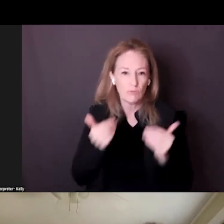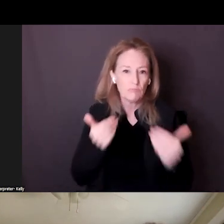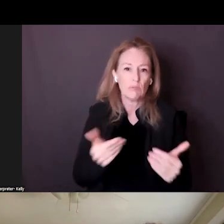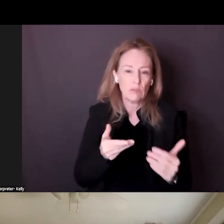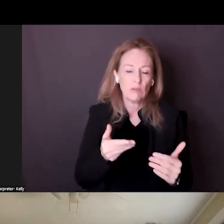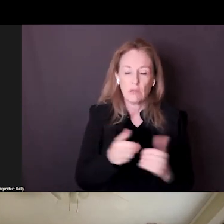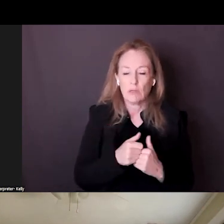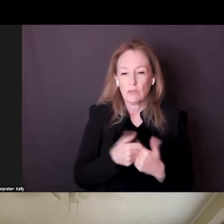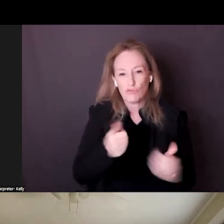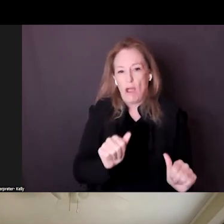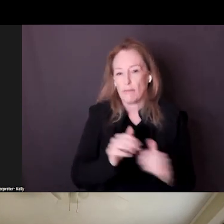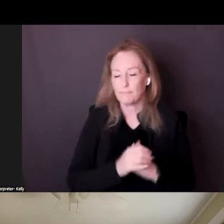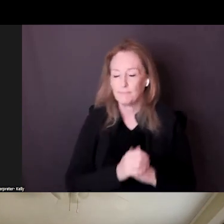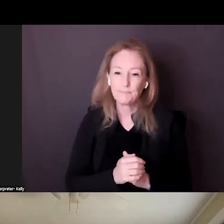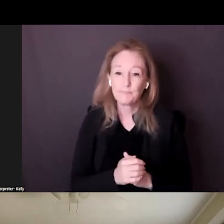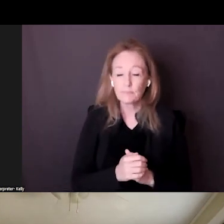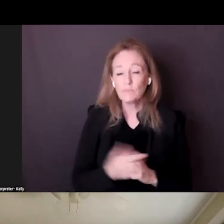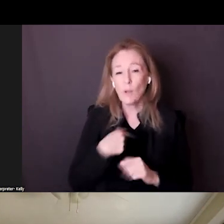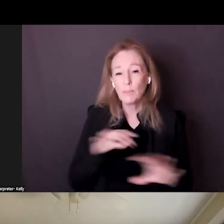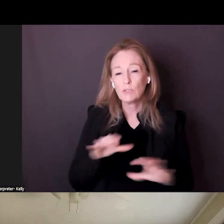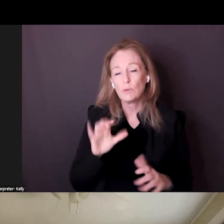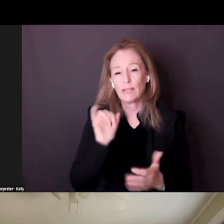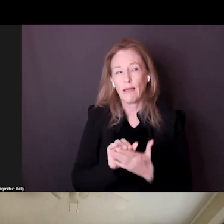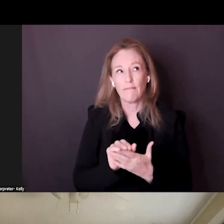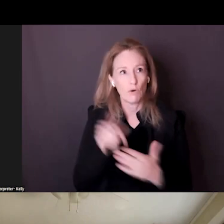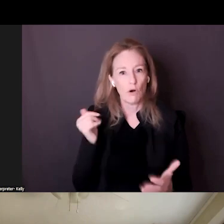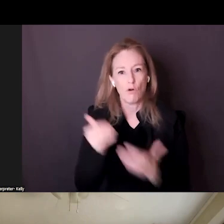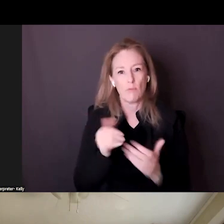ALWAYS 30 YEARS. I AM EXCITED TO BE HERE AND THANK YOU FOR INVITING